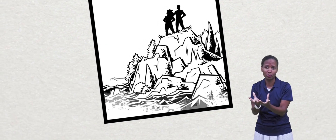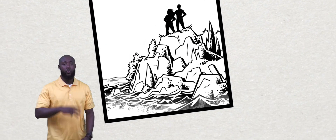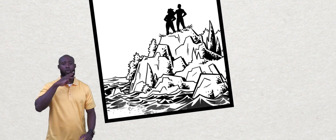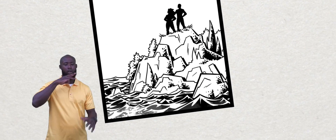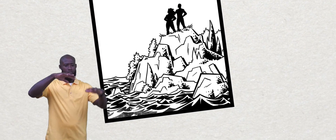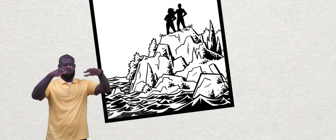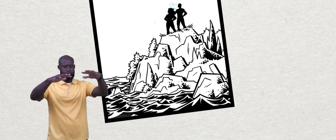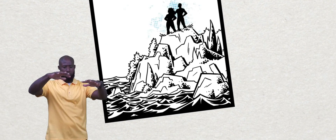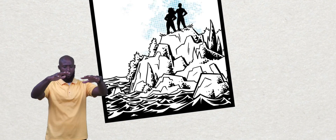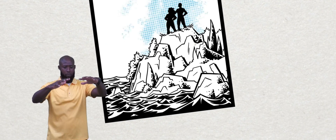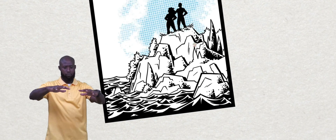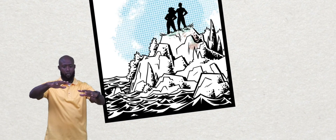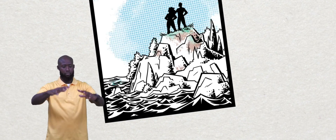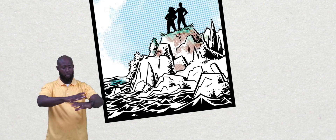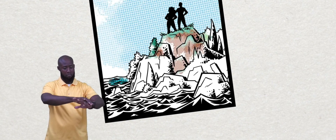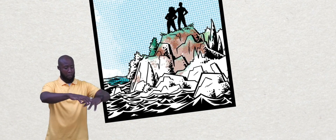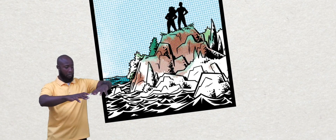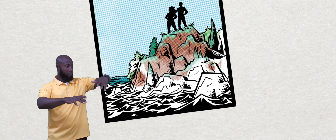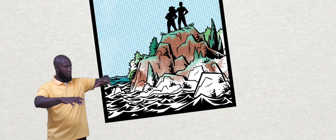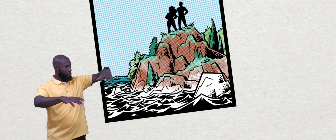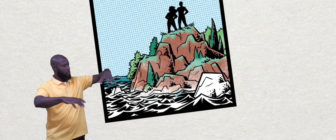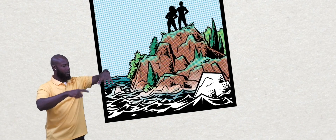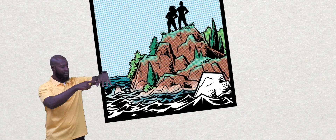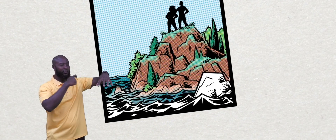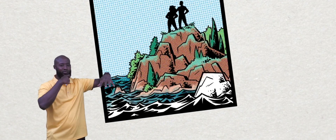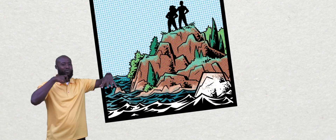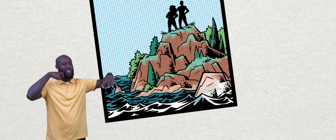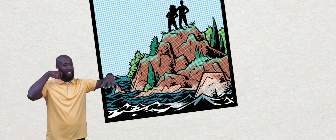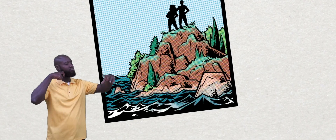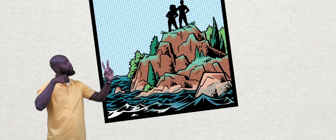Jon: And the dry land which comes out of the sea is the safe, ordered place where